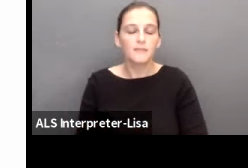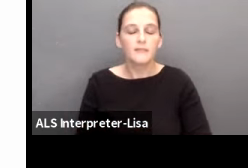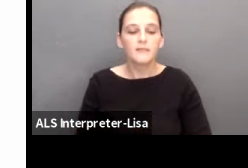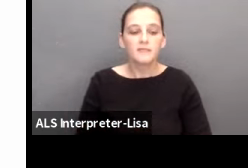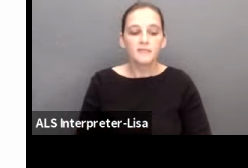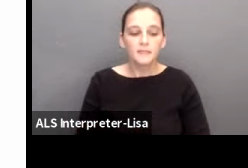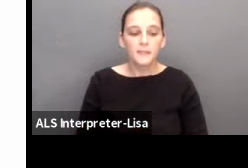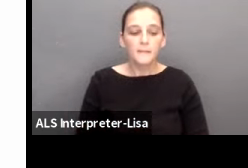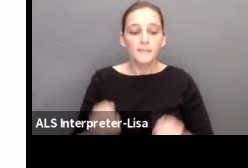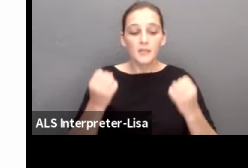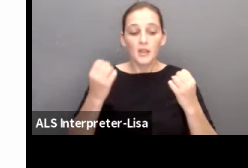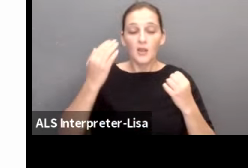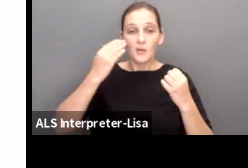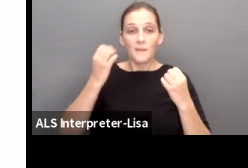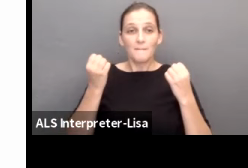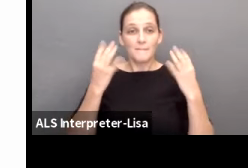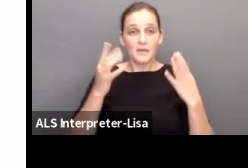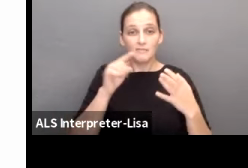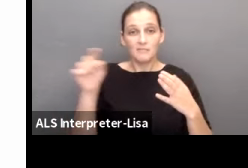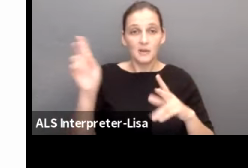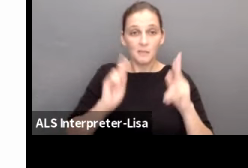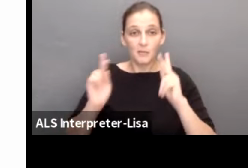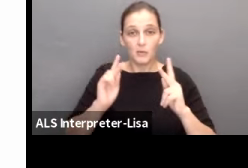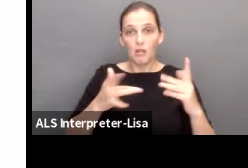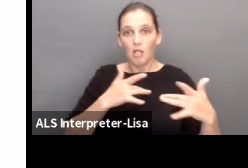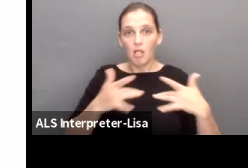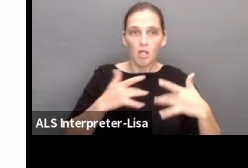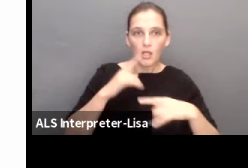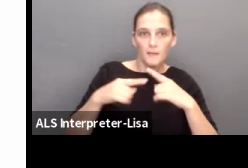of people who are worried about the vaccine for themselves